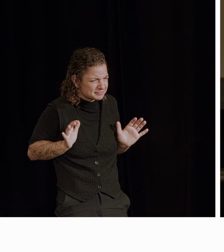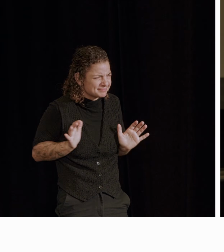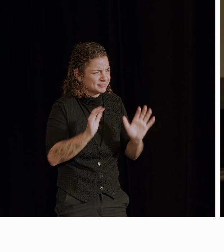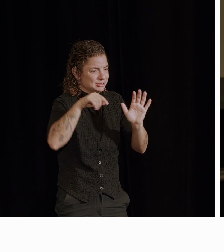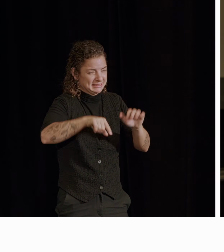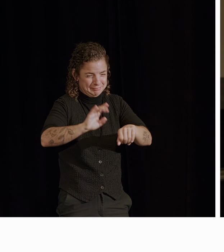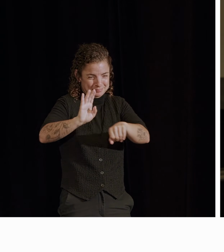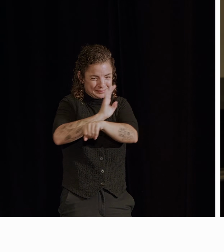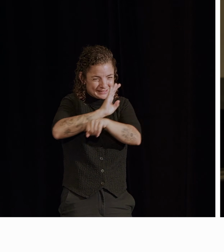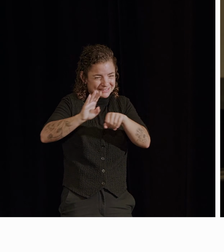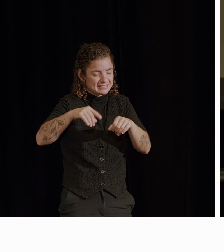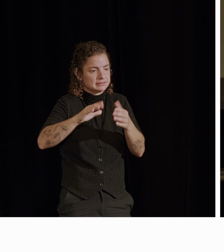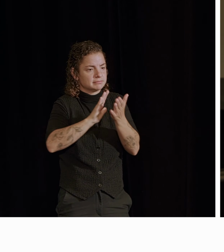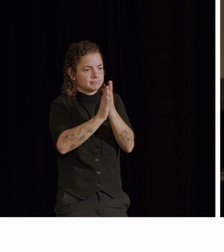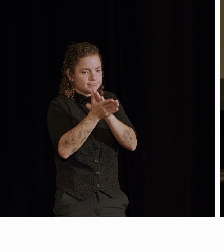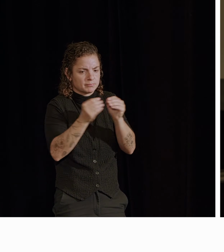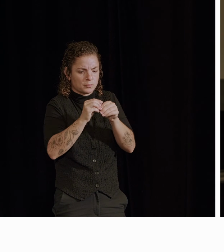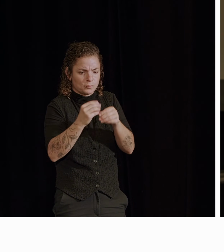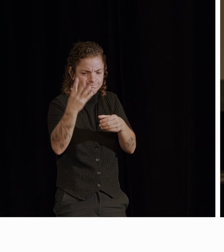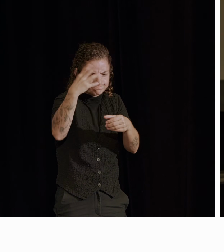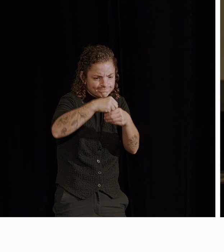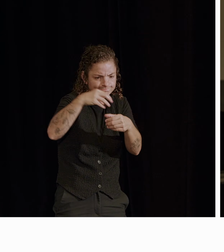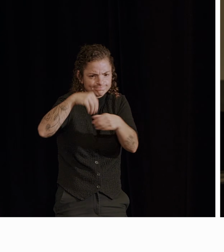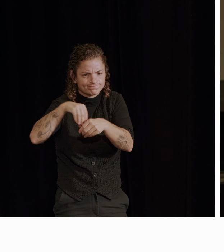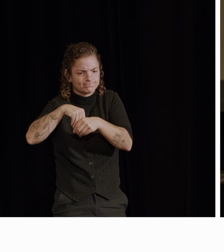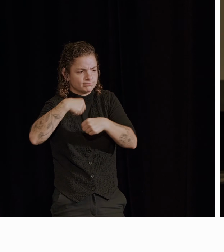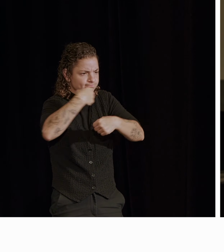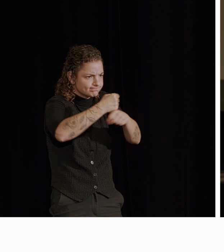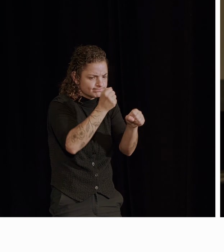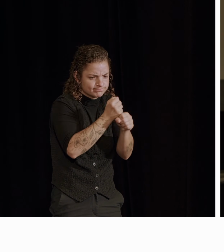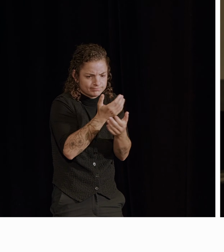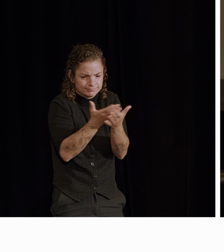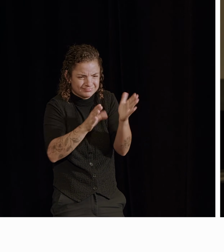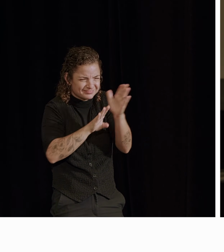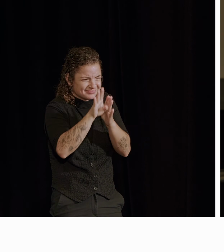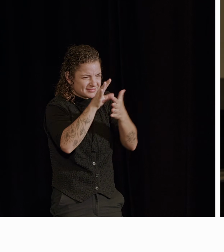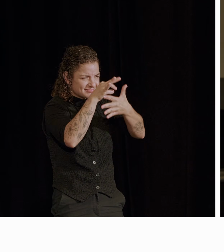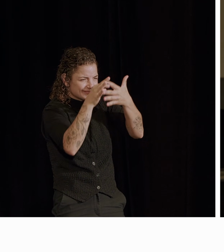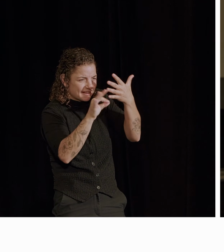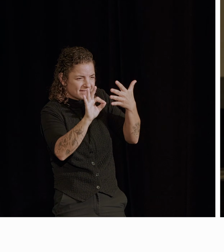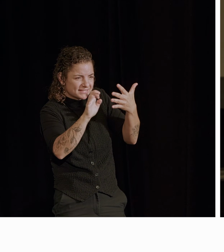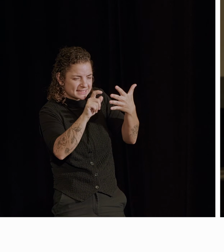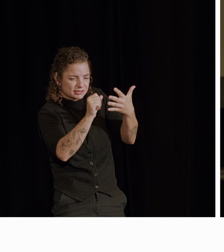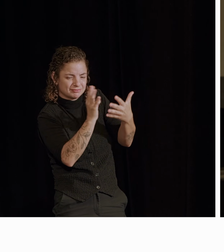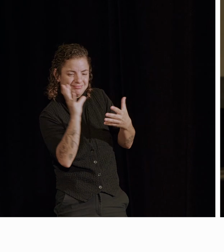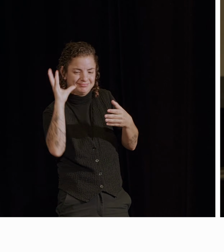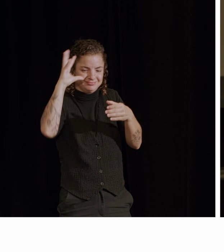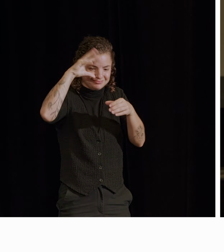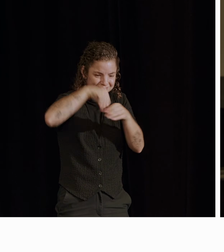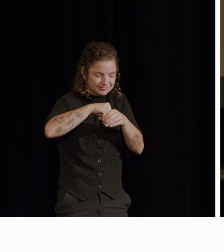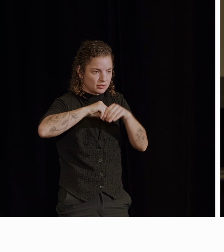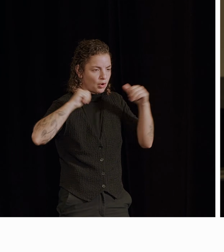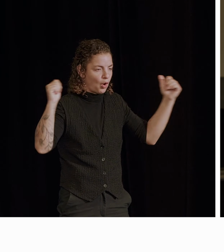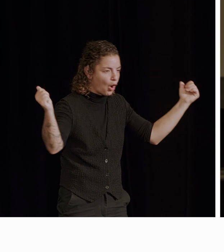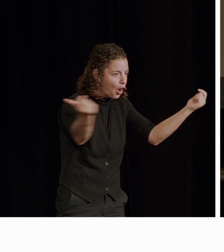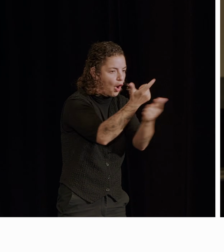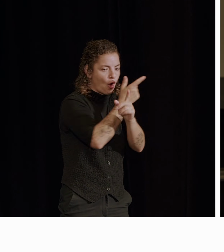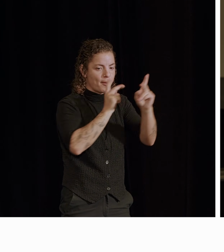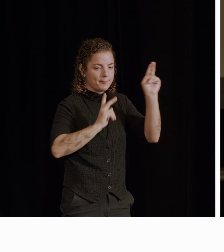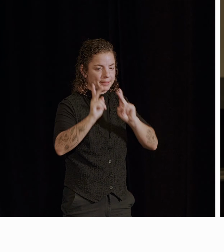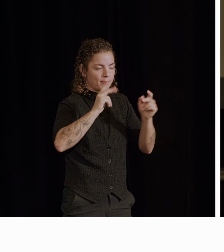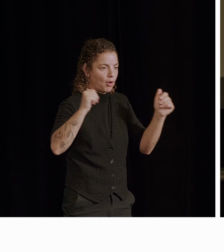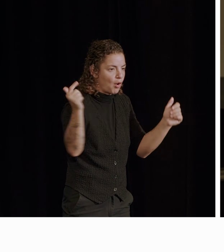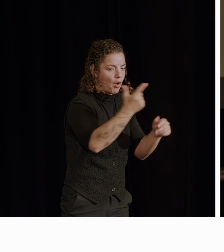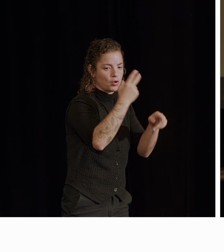features and thinking about all of us as users and not just as a niche cohort is so important.